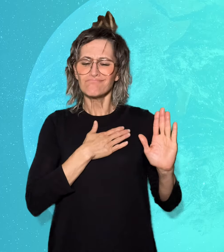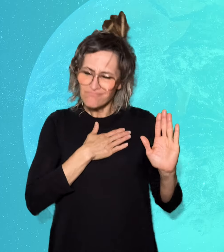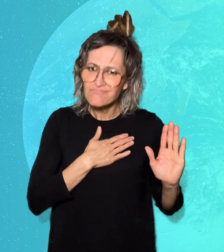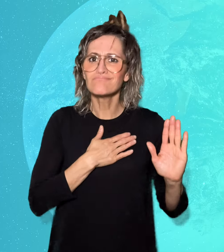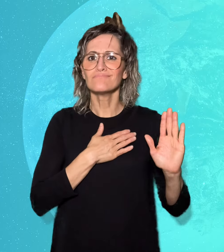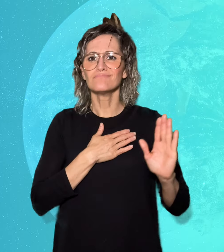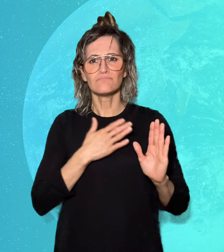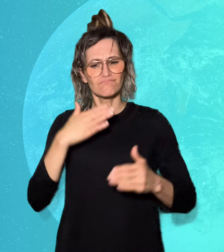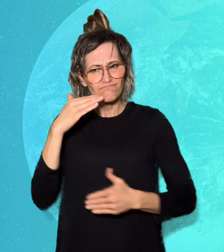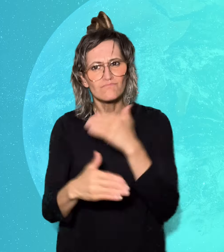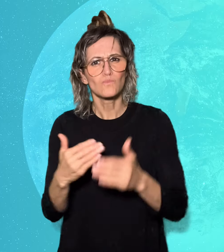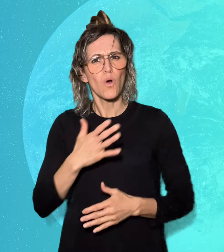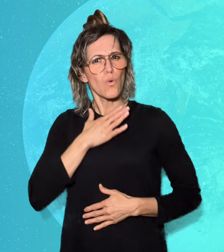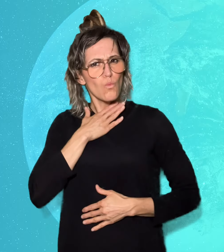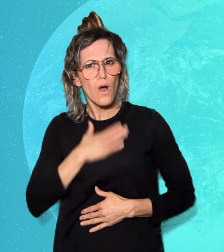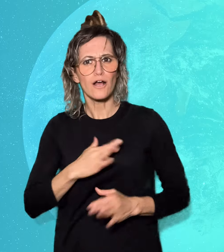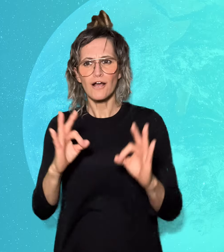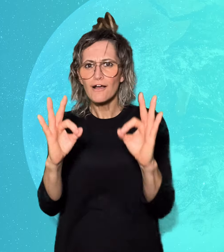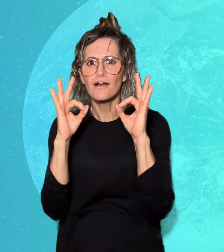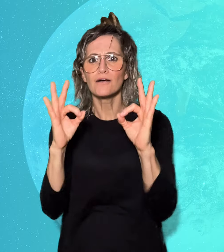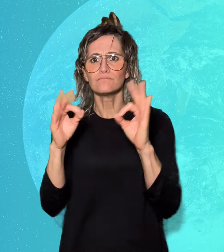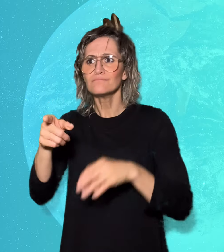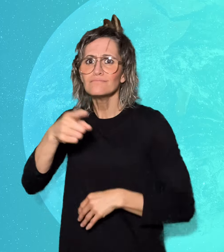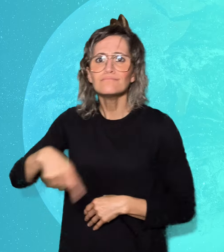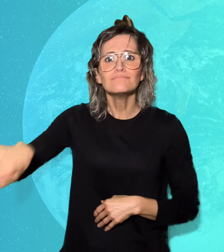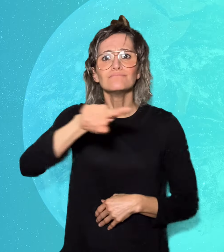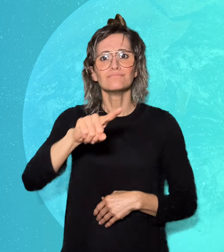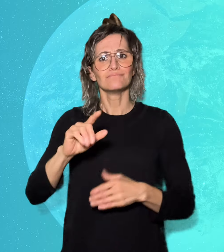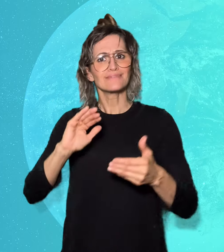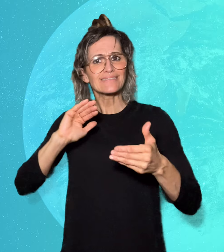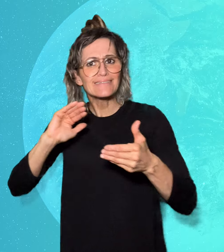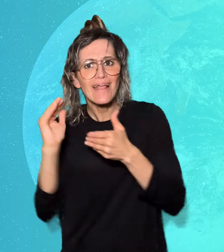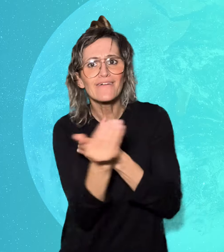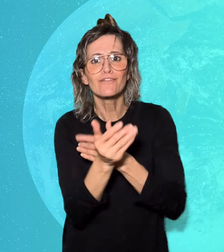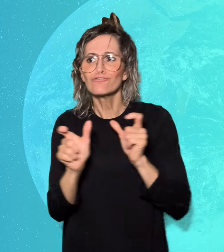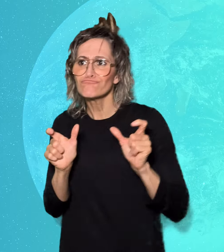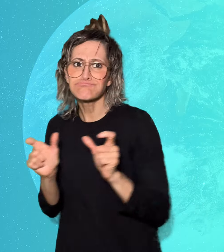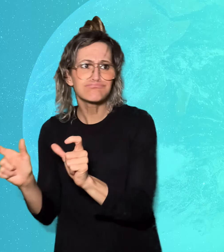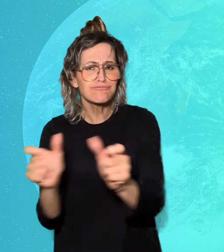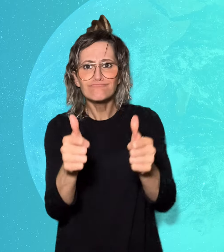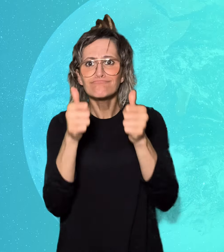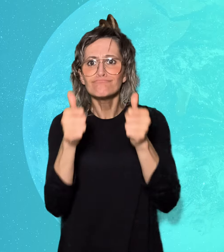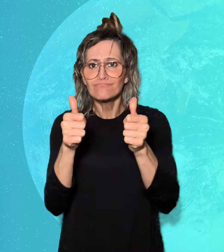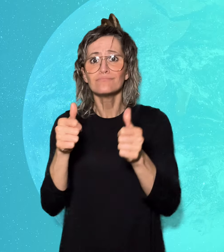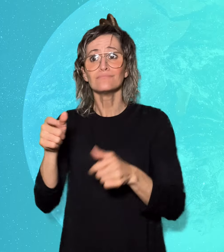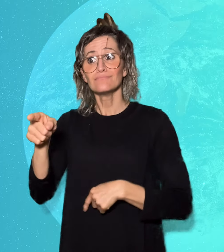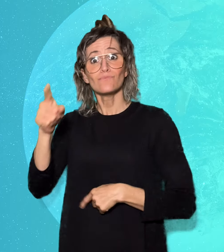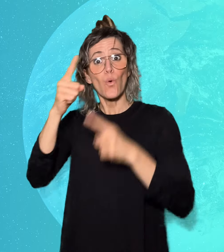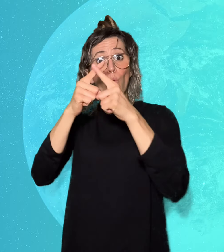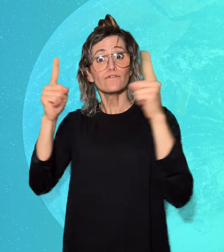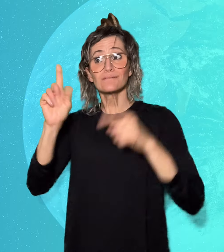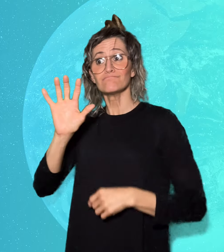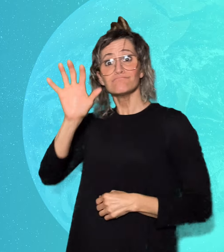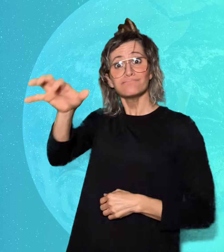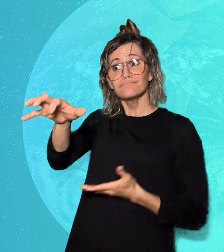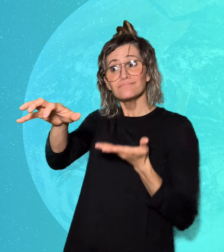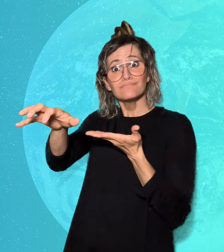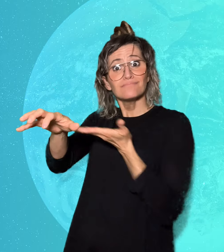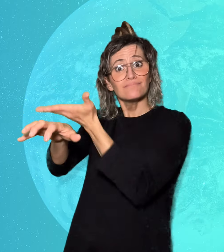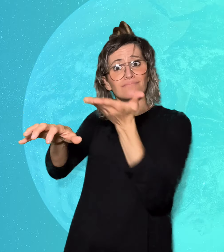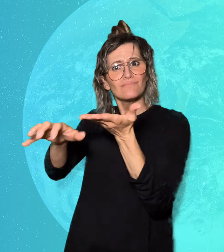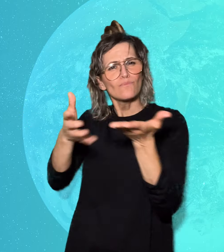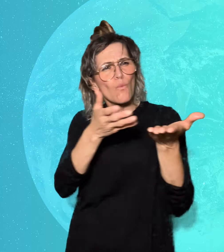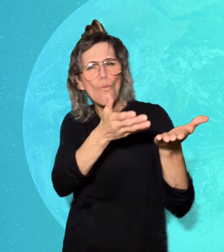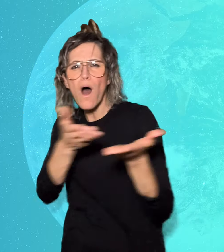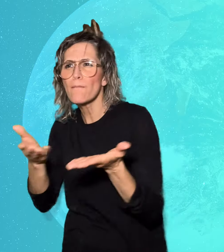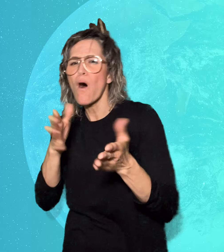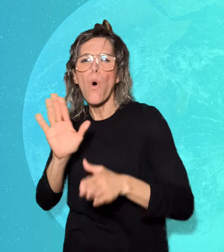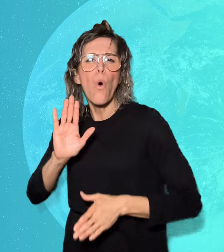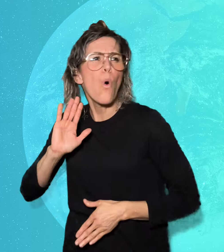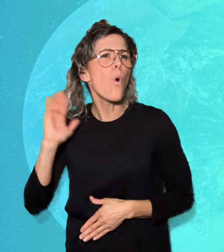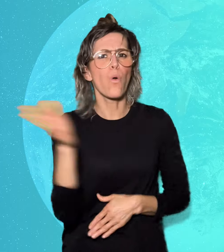and welcoming campus for everyone. The recent designation as